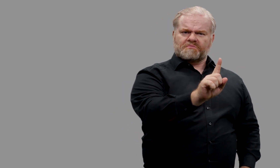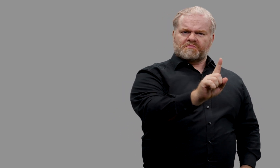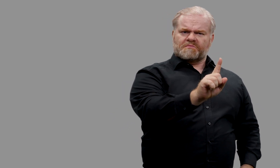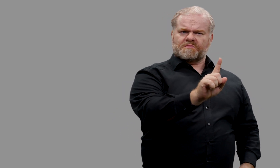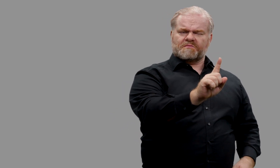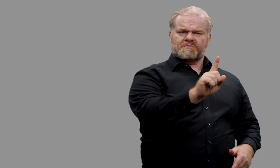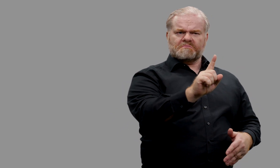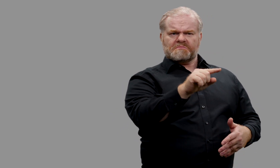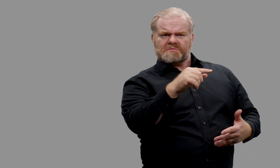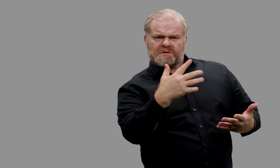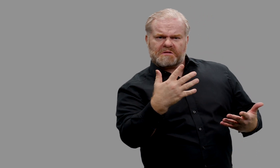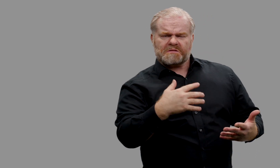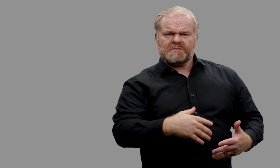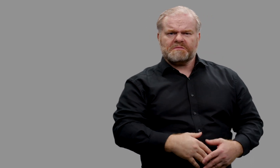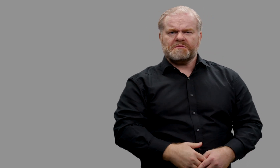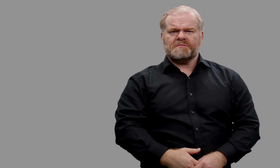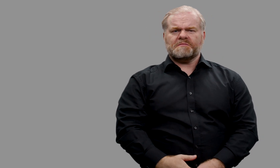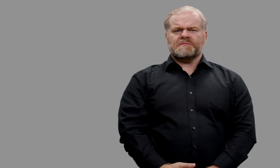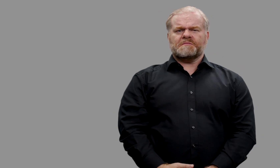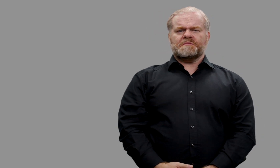I met there.